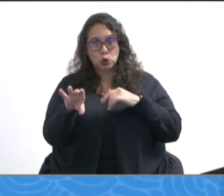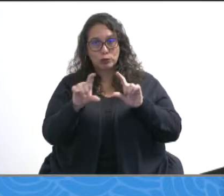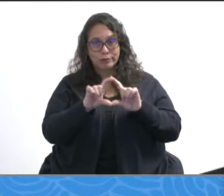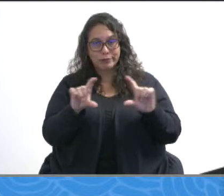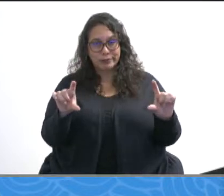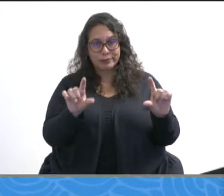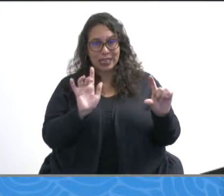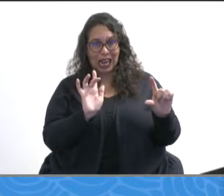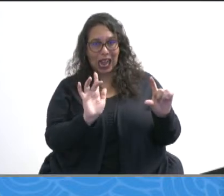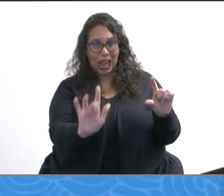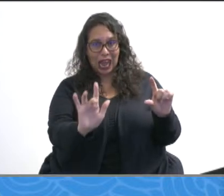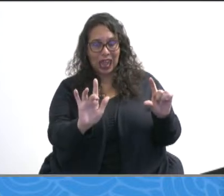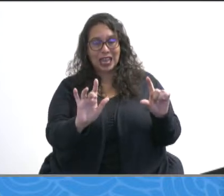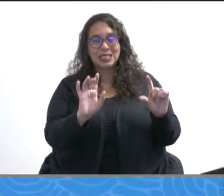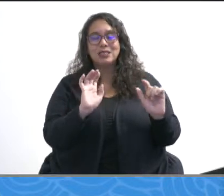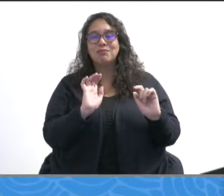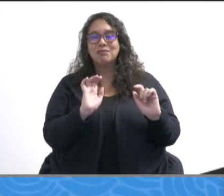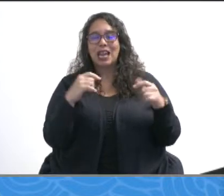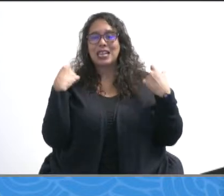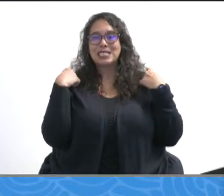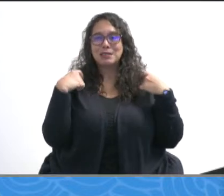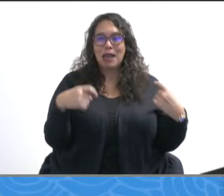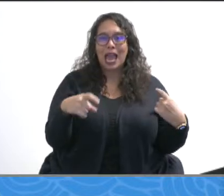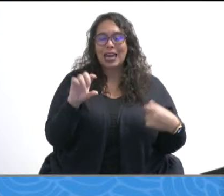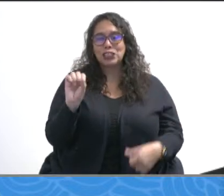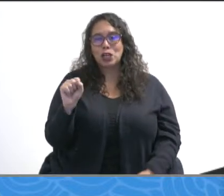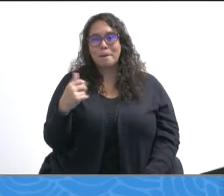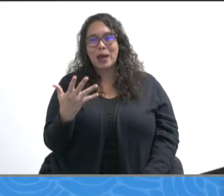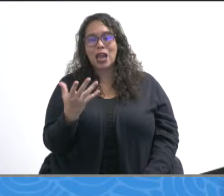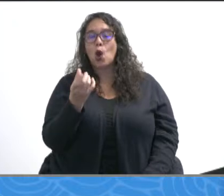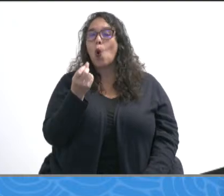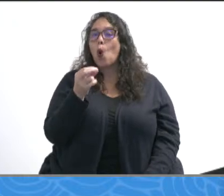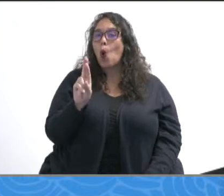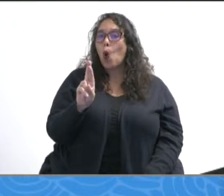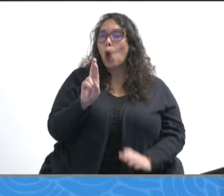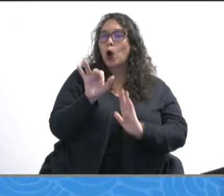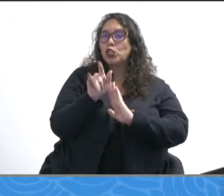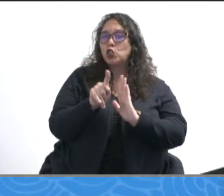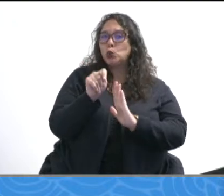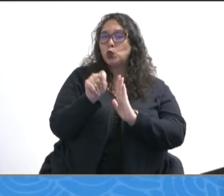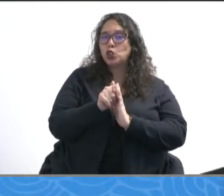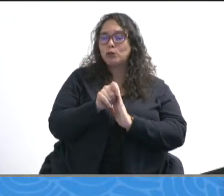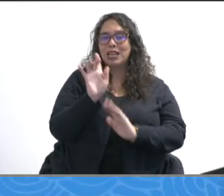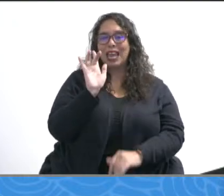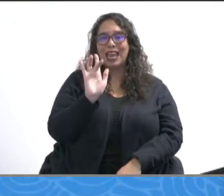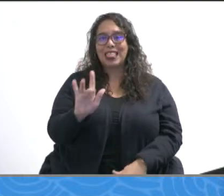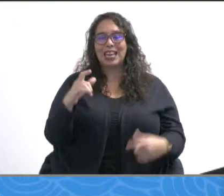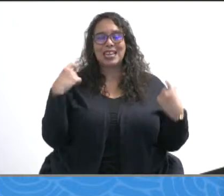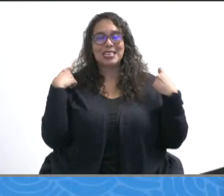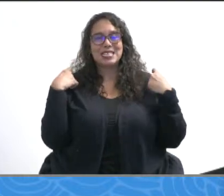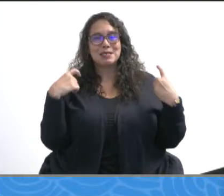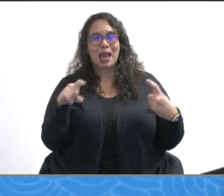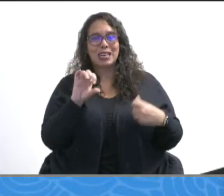or you're selecting the YouTube channel in either Spanish, Kami, and then you're able to also watch